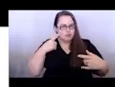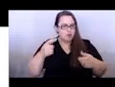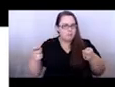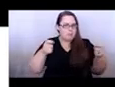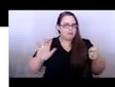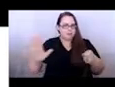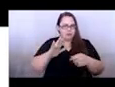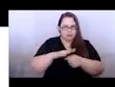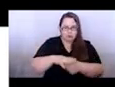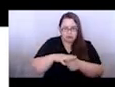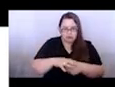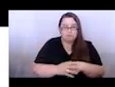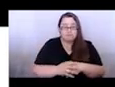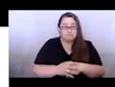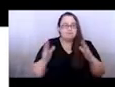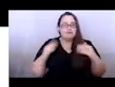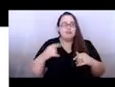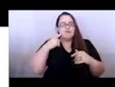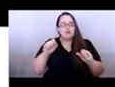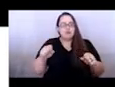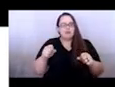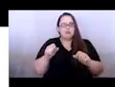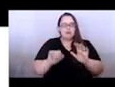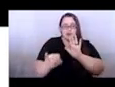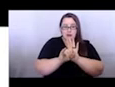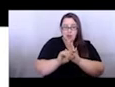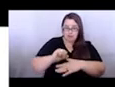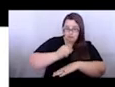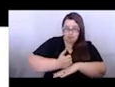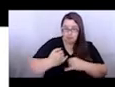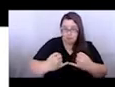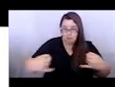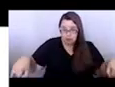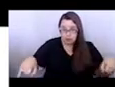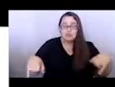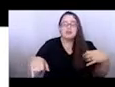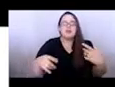In order to identify and set boundaries, we should understand its definition and complexity.